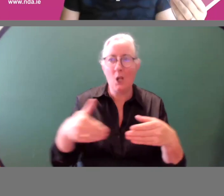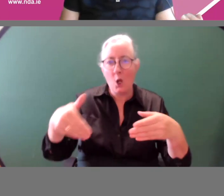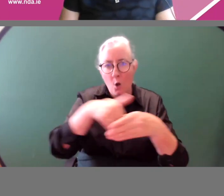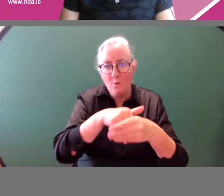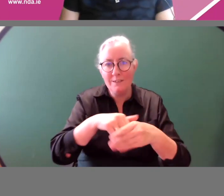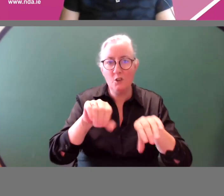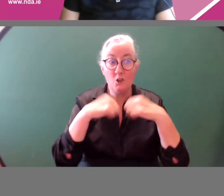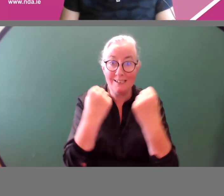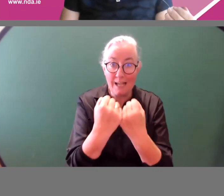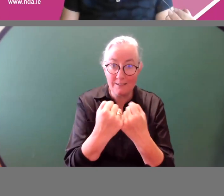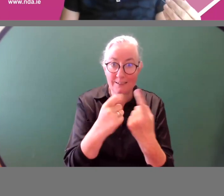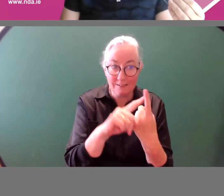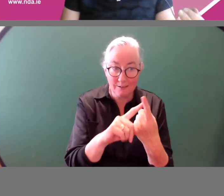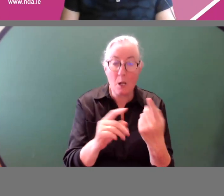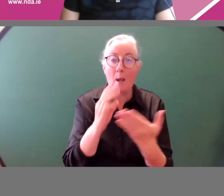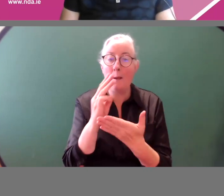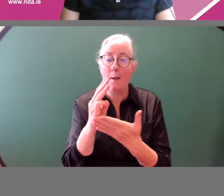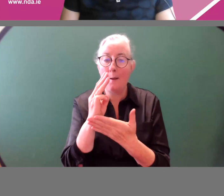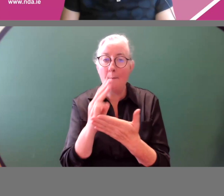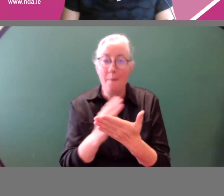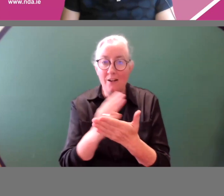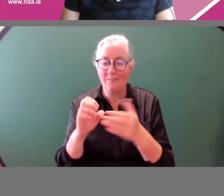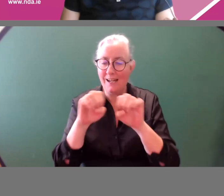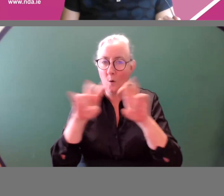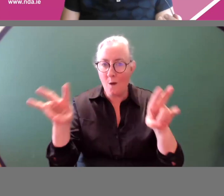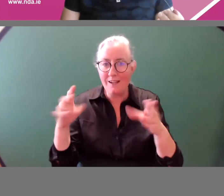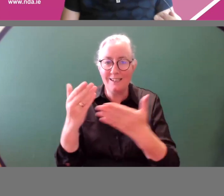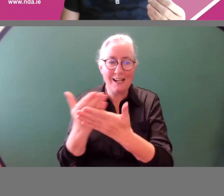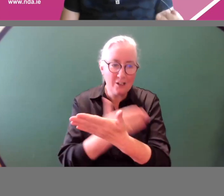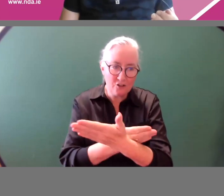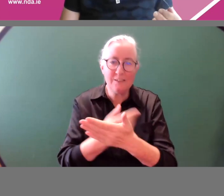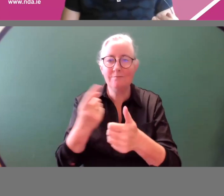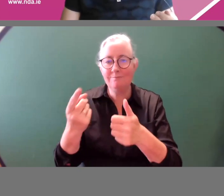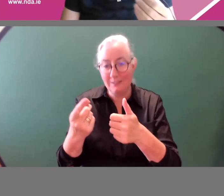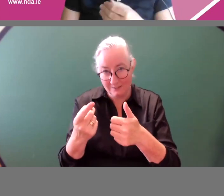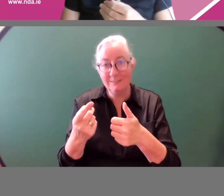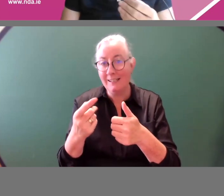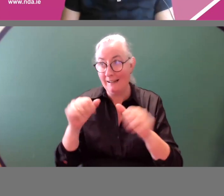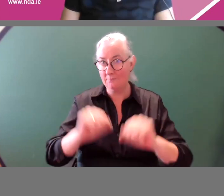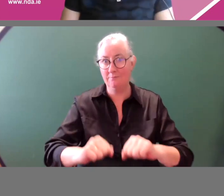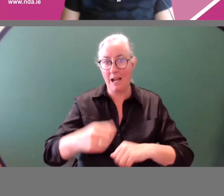And it's part of equality legislation et cetera in Ireland. I am not going to go into that in